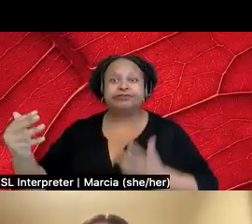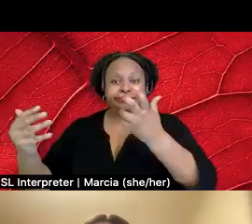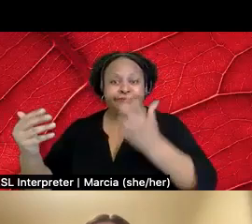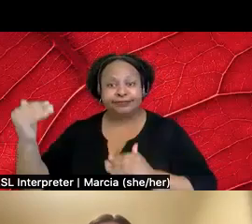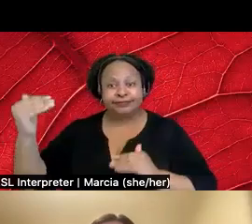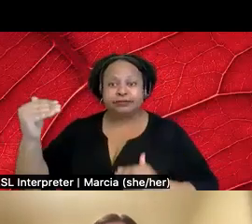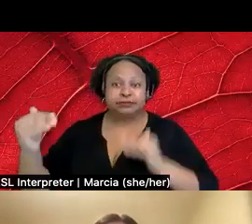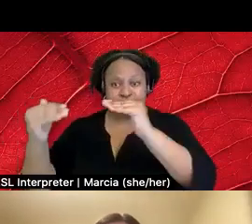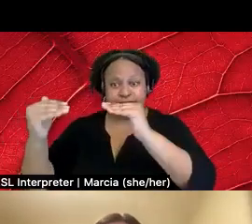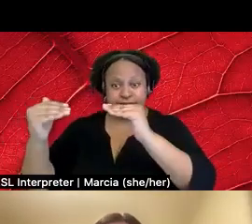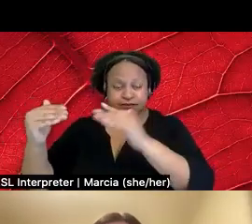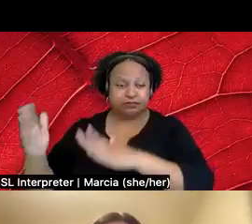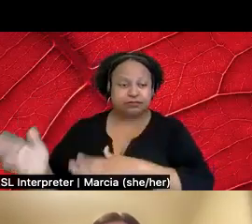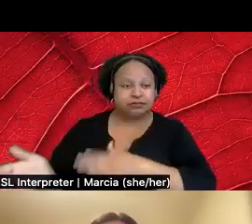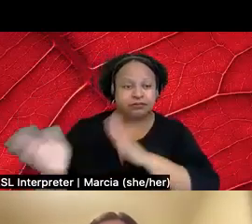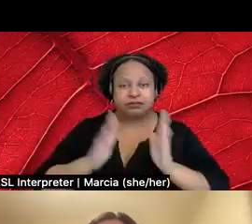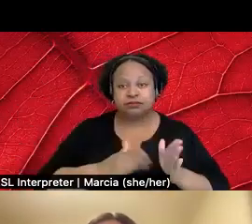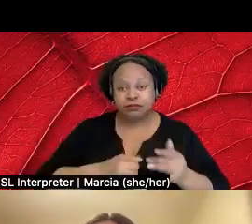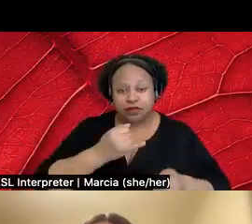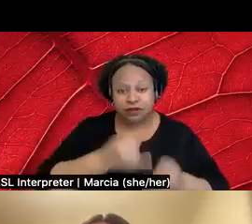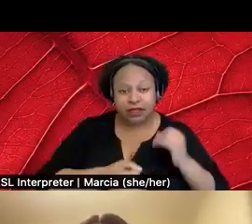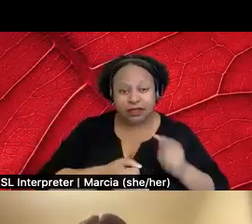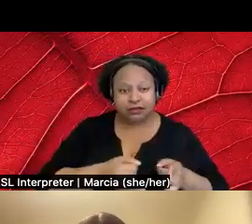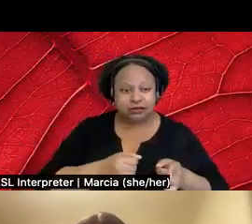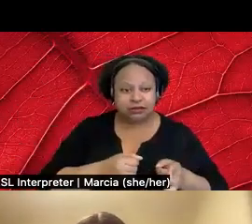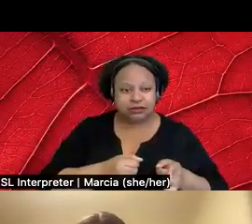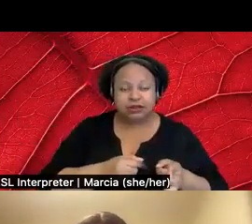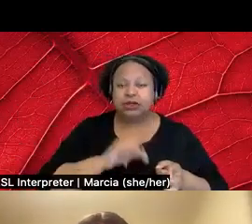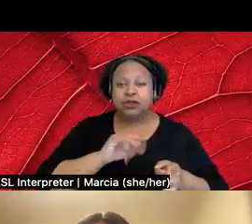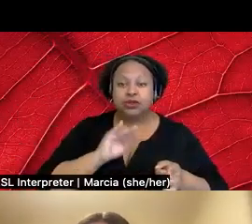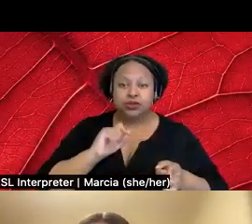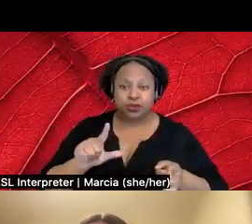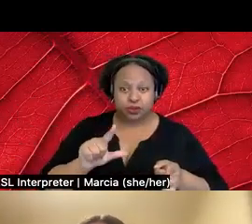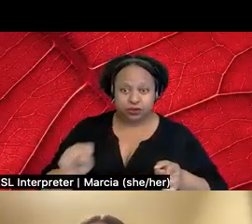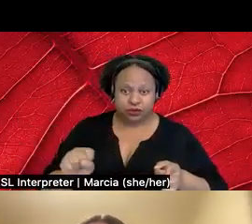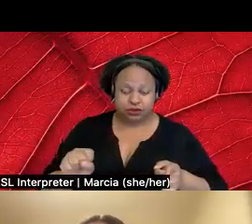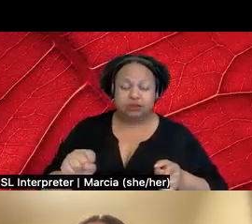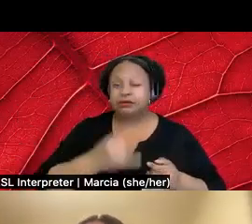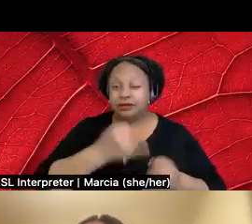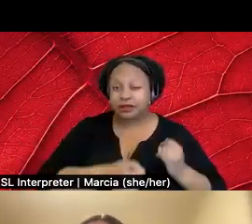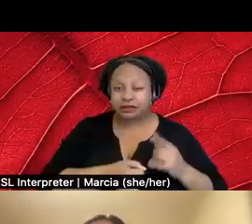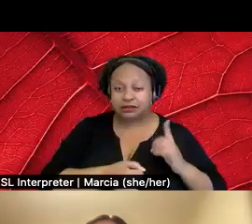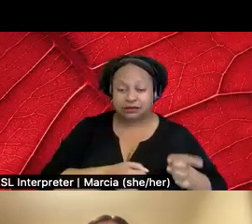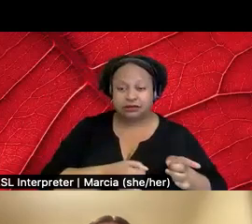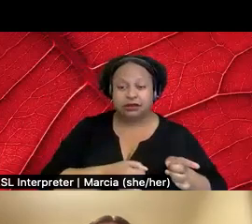And finally, there's the task. Sorry, the tools. And that's always considered last.